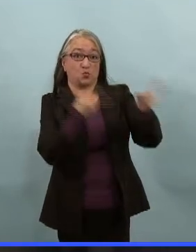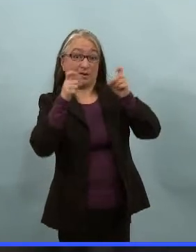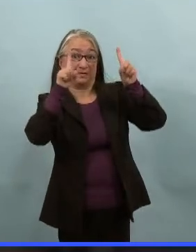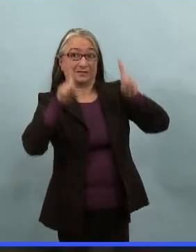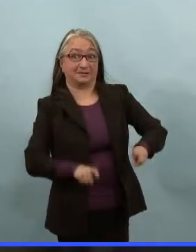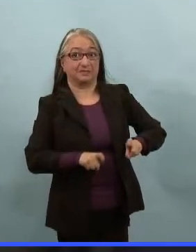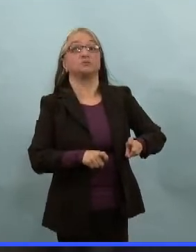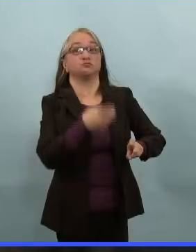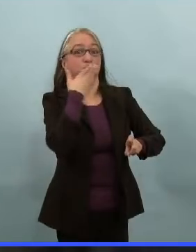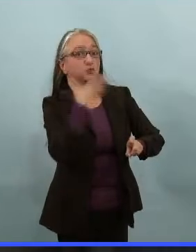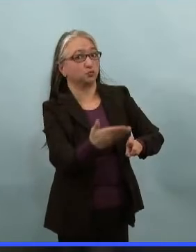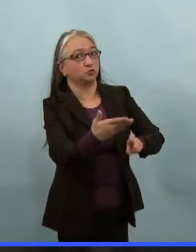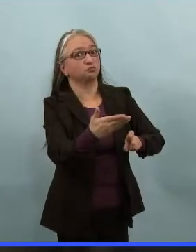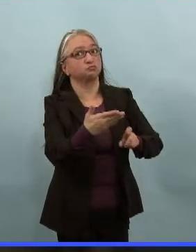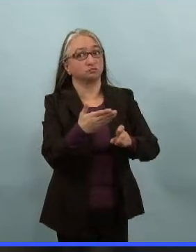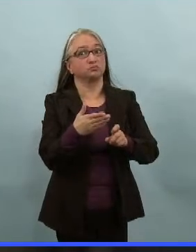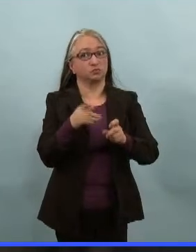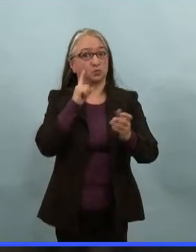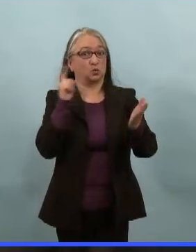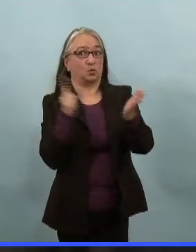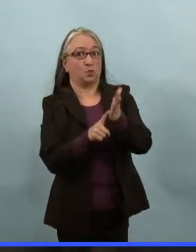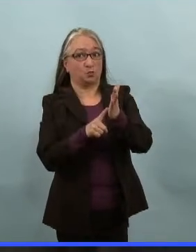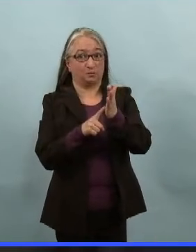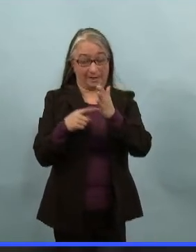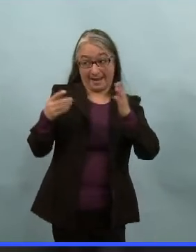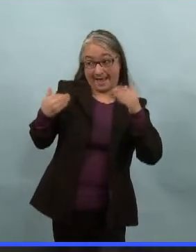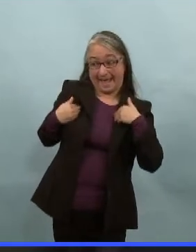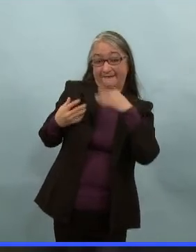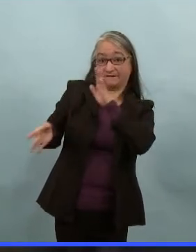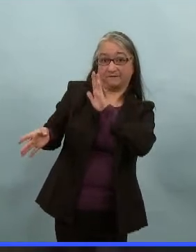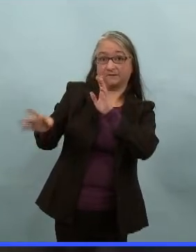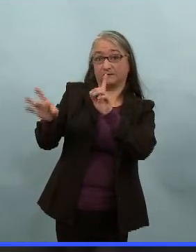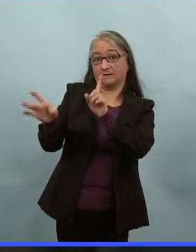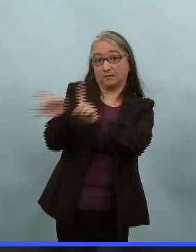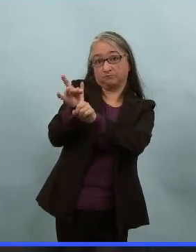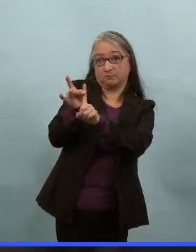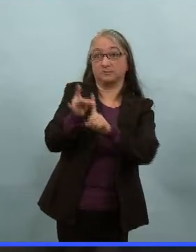tests most specifically we do use it we have been using rapid tests for a long period of